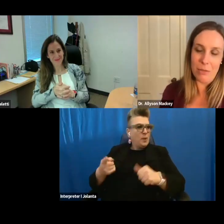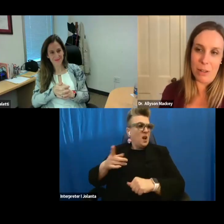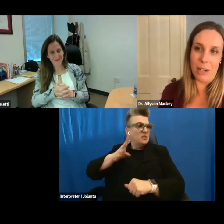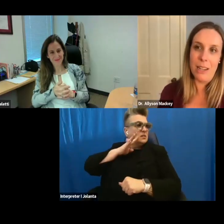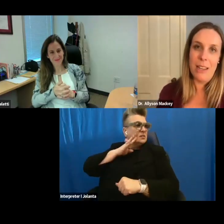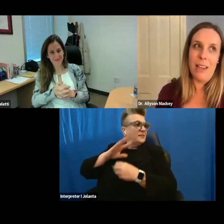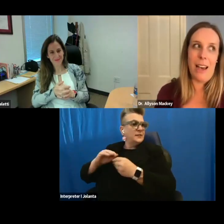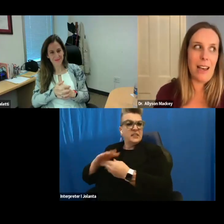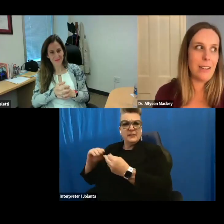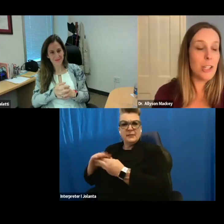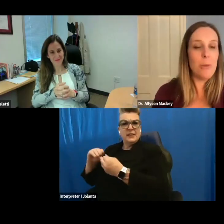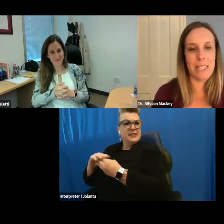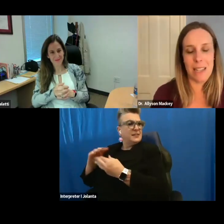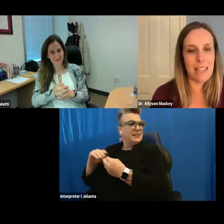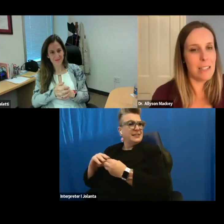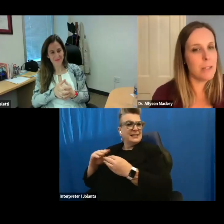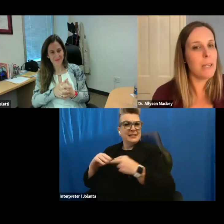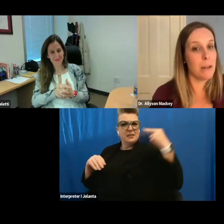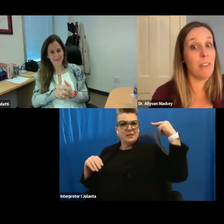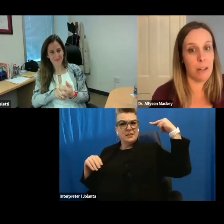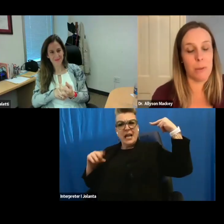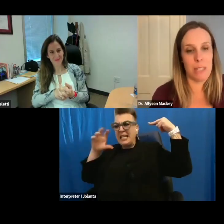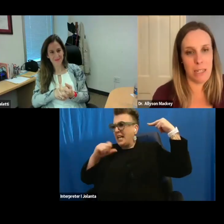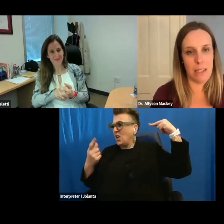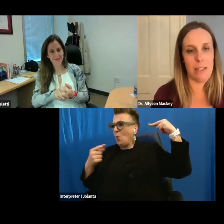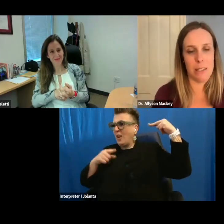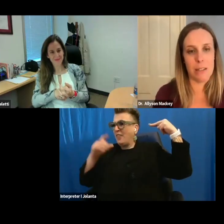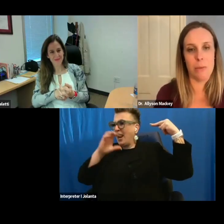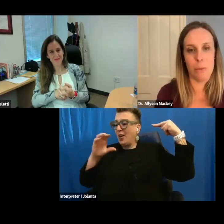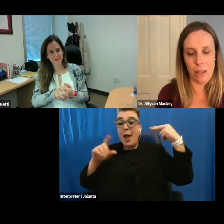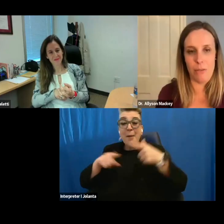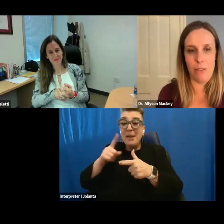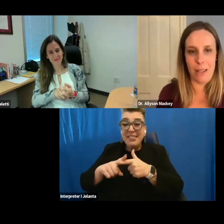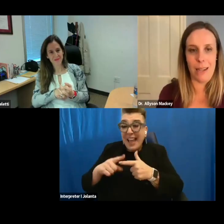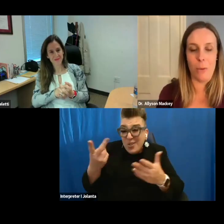to look for uh two weeks in that it just becomes very routine and it starts to really feel like